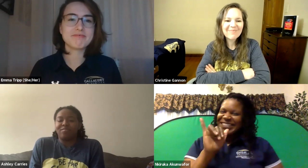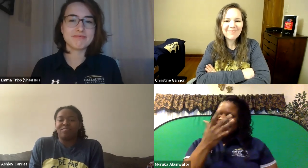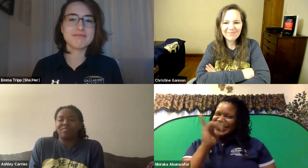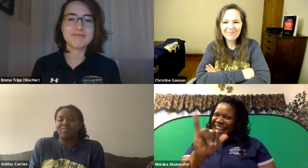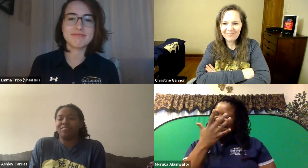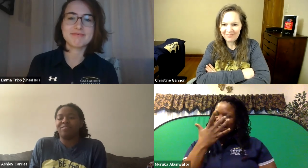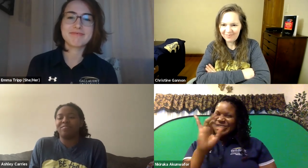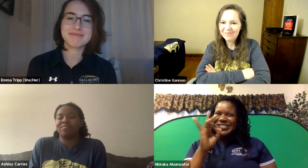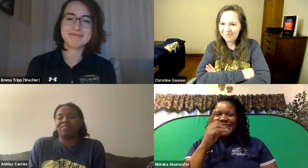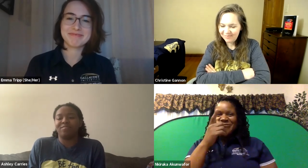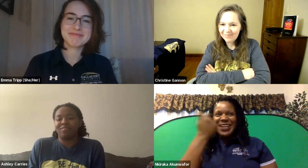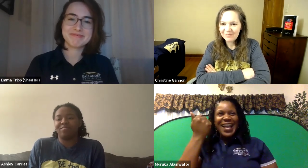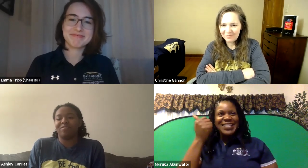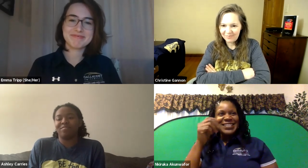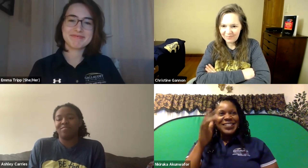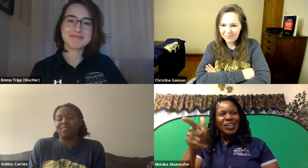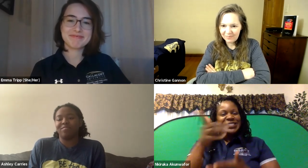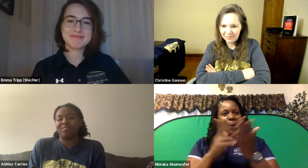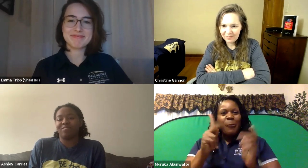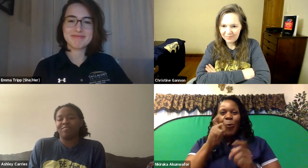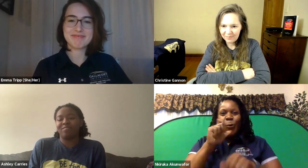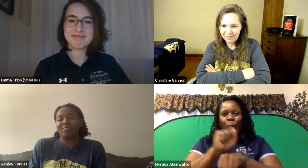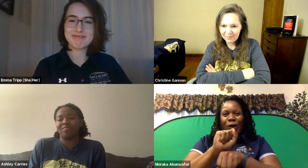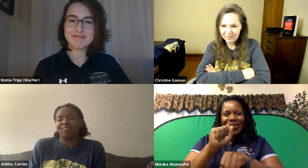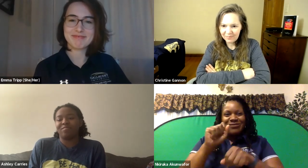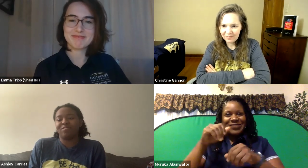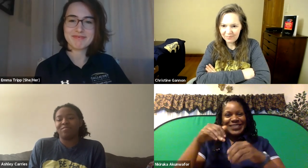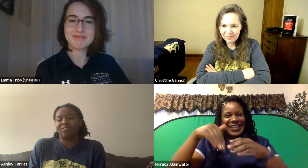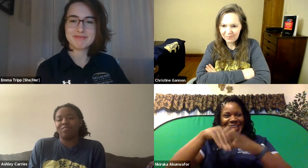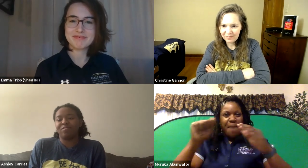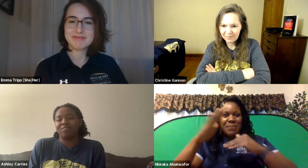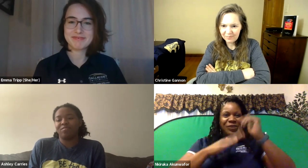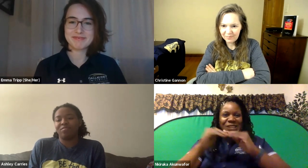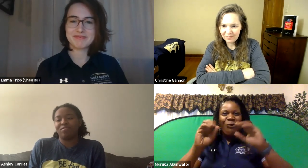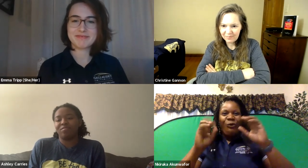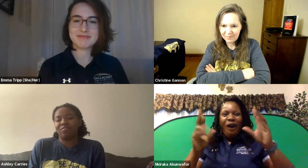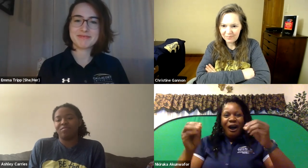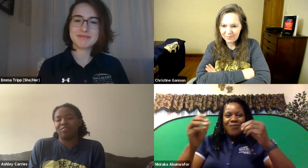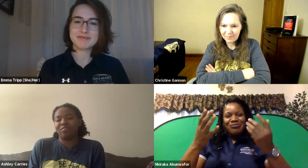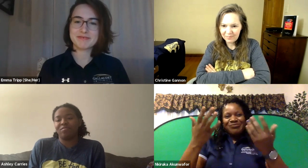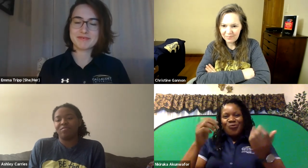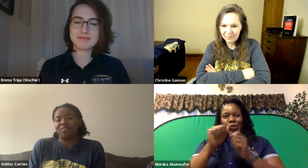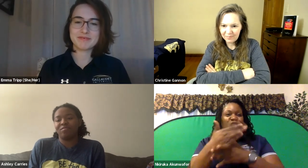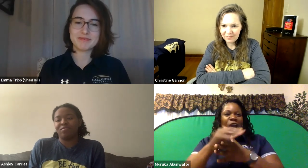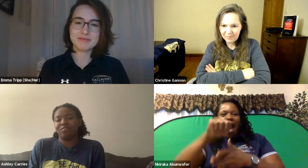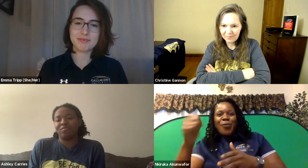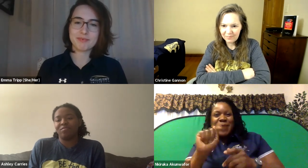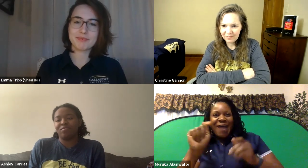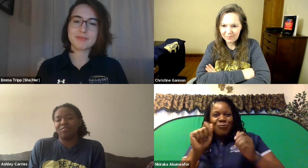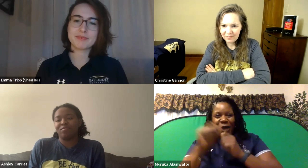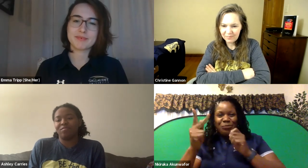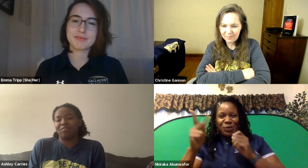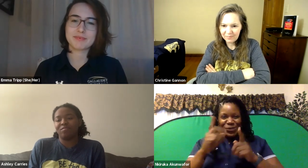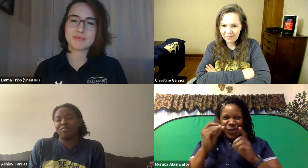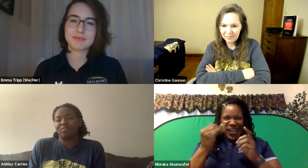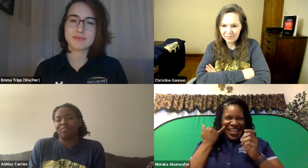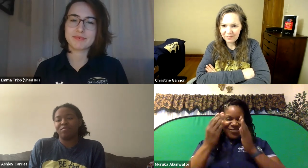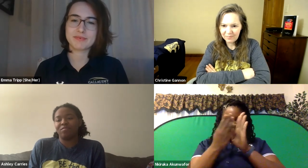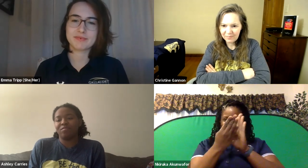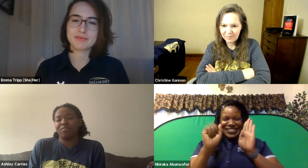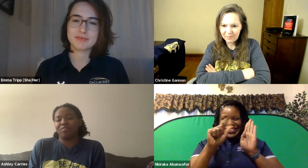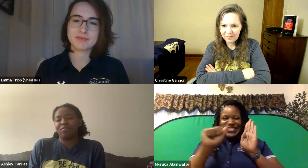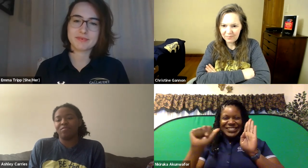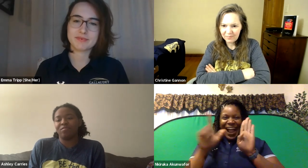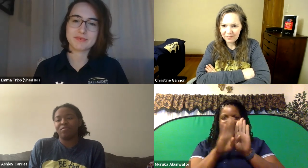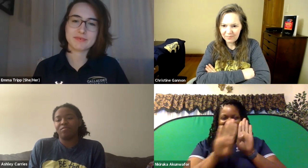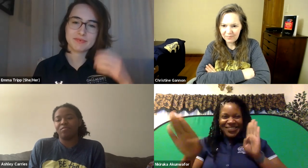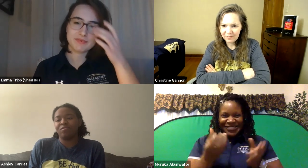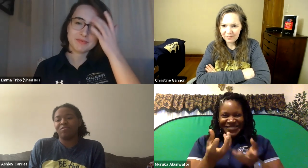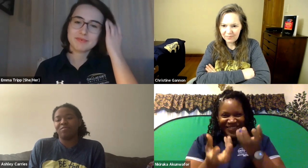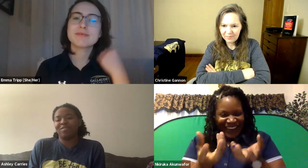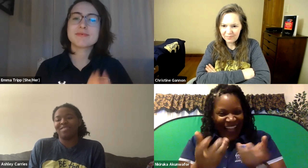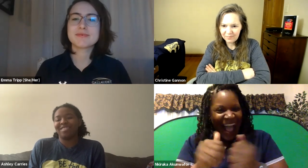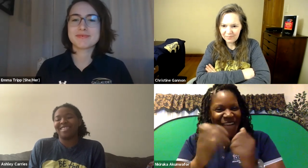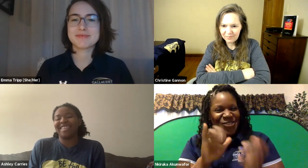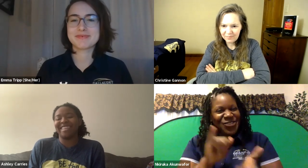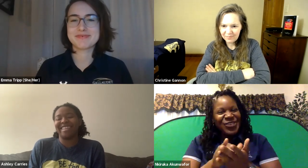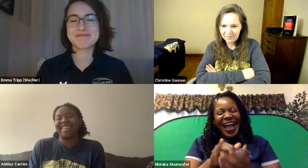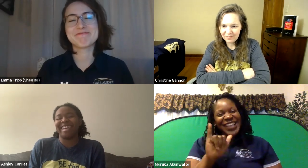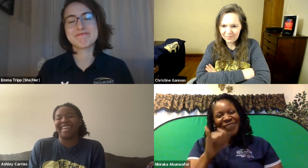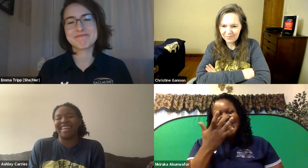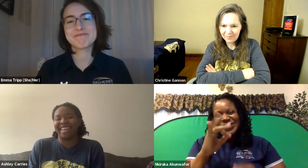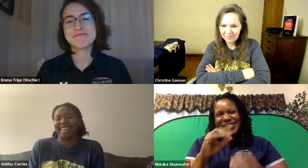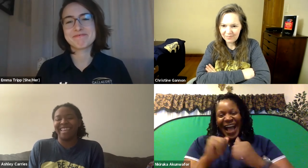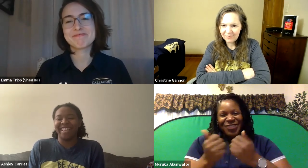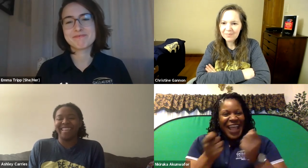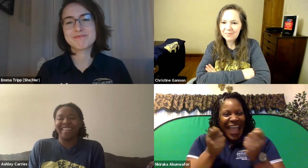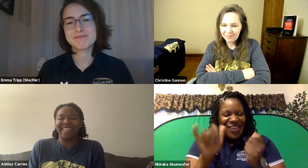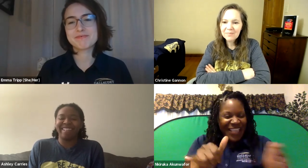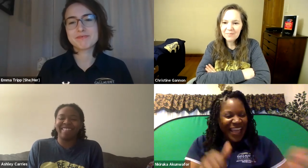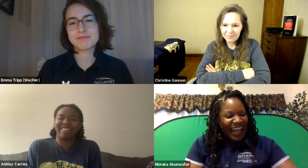> Oh, that's interesting. Because some people work in buildings with public bathrooms, so they would have to do that in a stall. It seems awkward to come out of the stall with the products. I wonder how people do that, that's interesting.